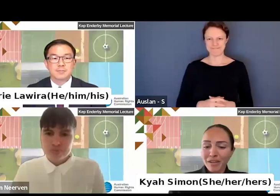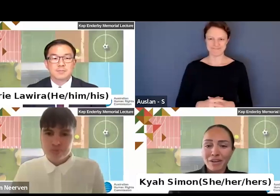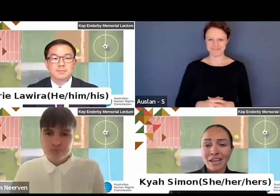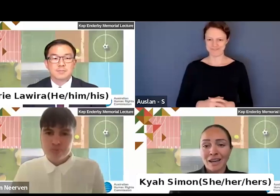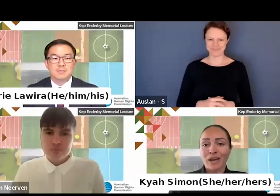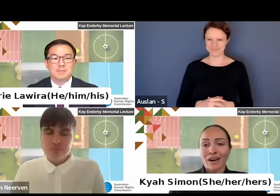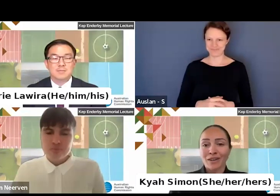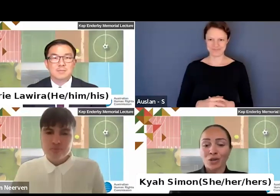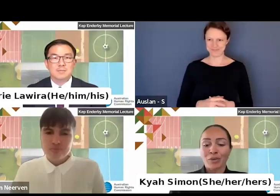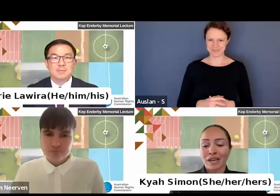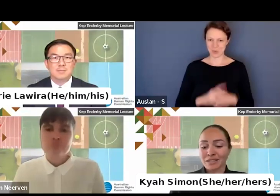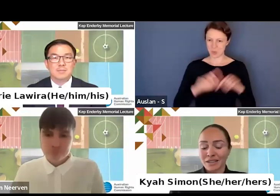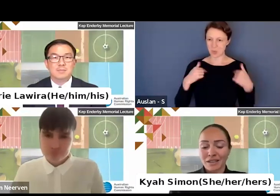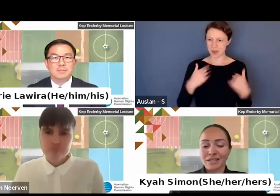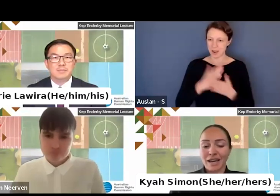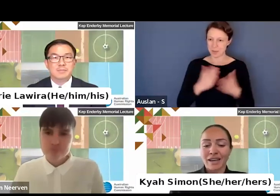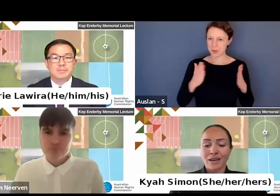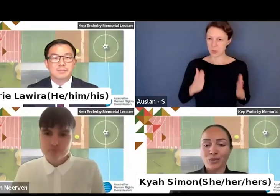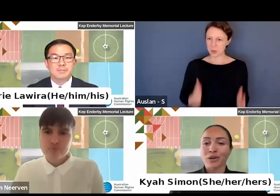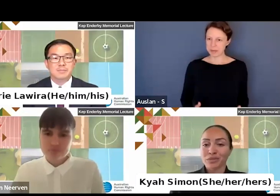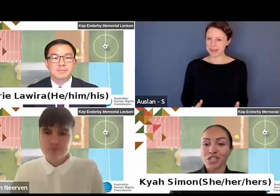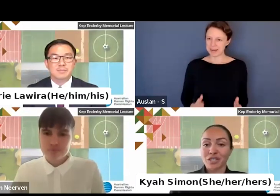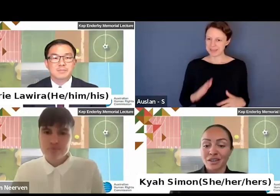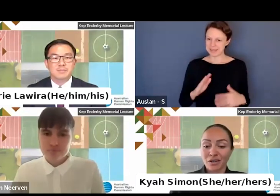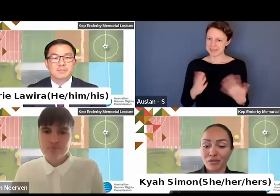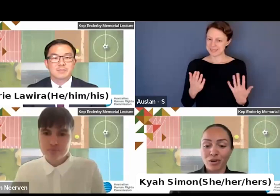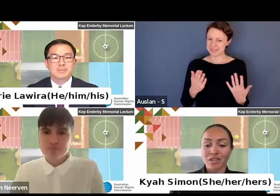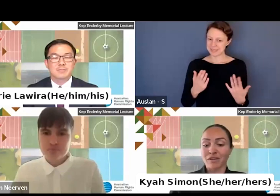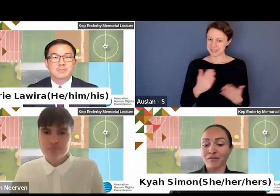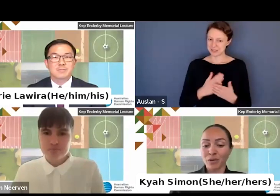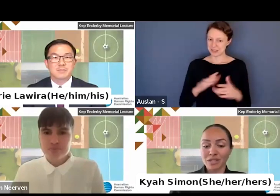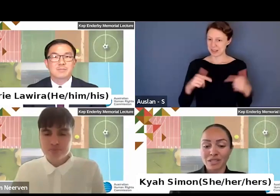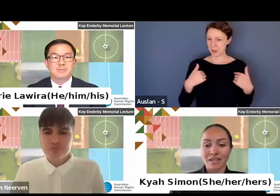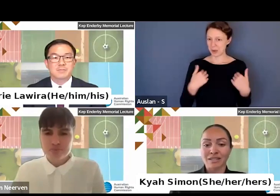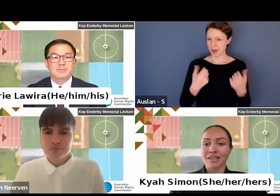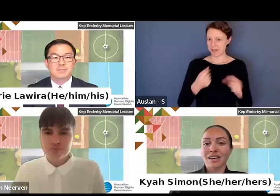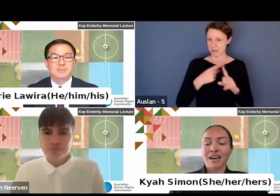forgetting that we are human beings at the end of the day and we're in a position of positive influence, and